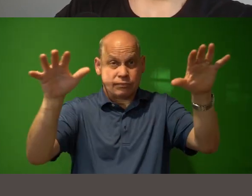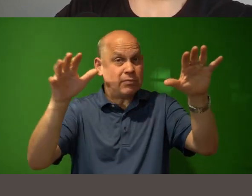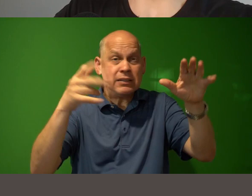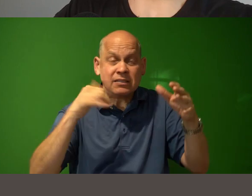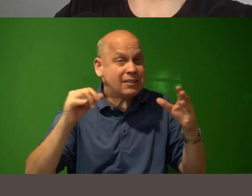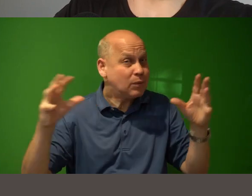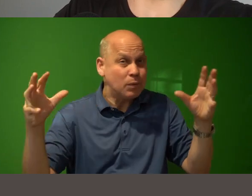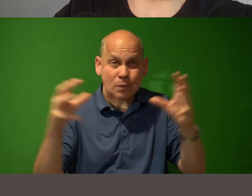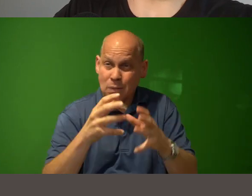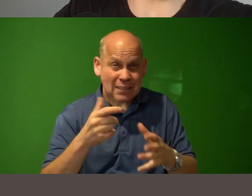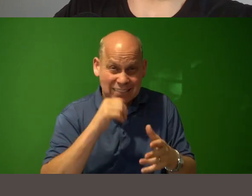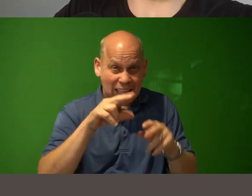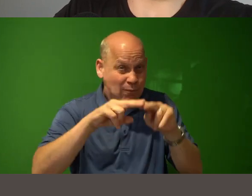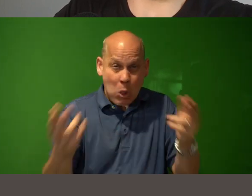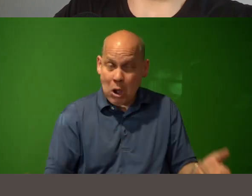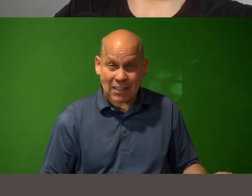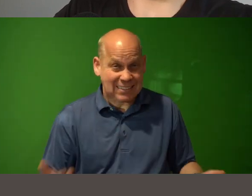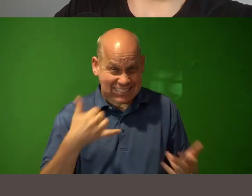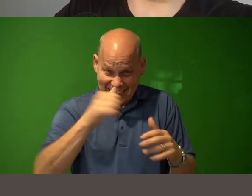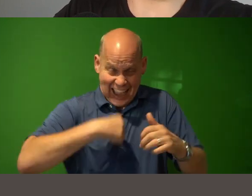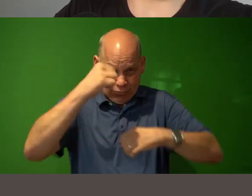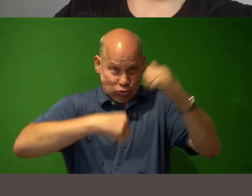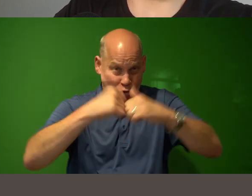It's not falling apart. It still has a structure to it.